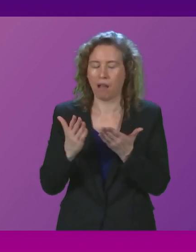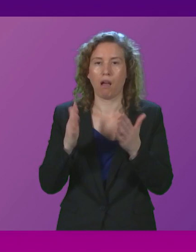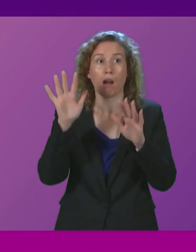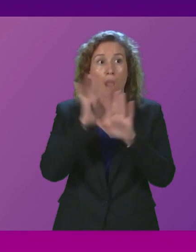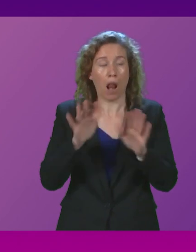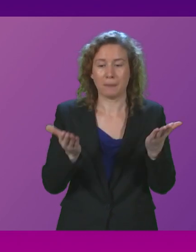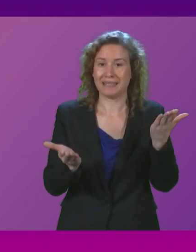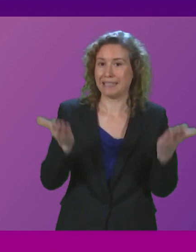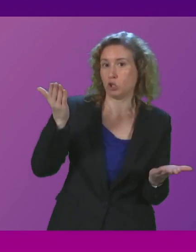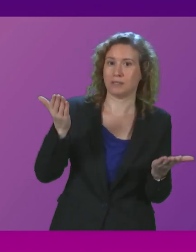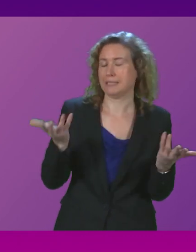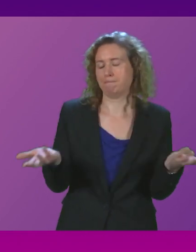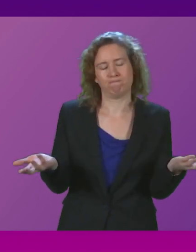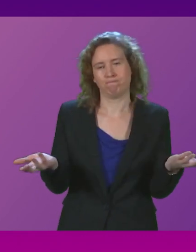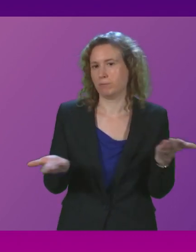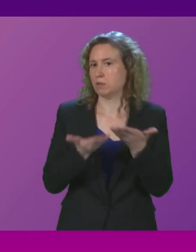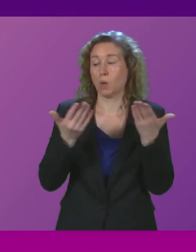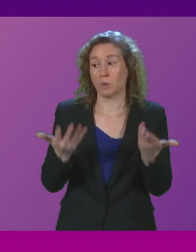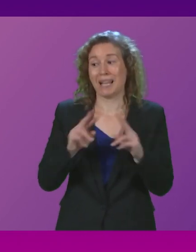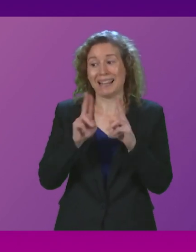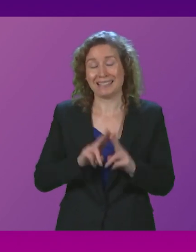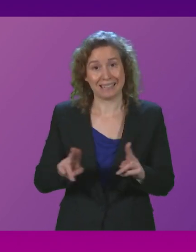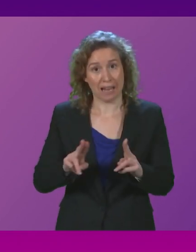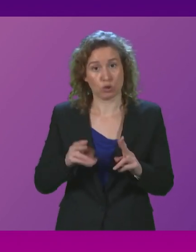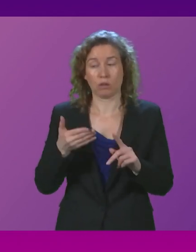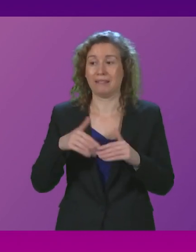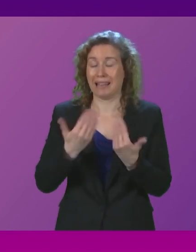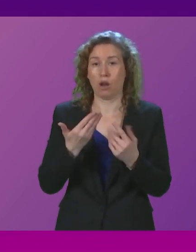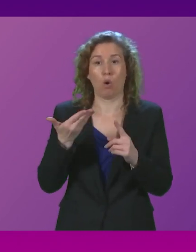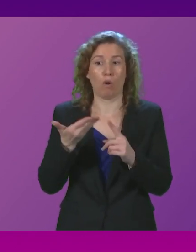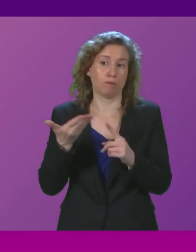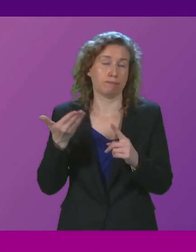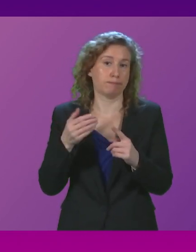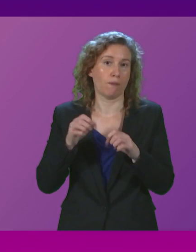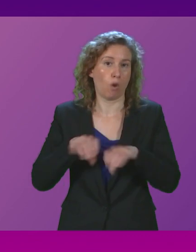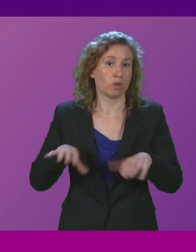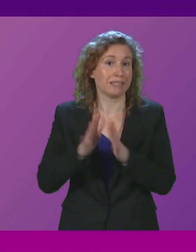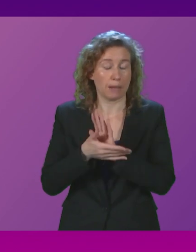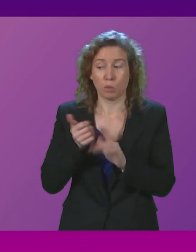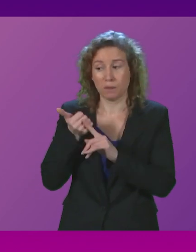Today, on the international day of recognition for loss and damage, we support his plea for